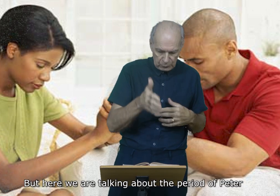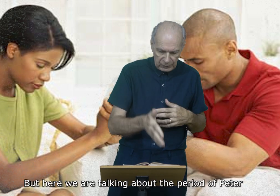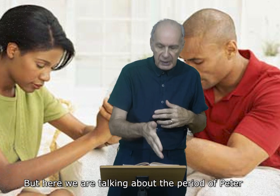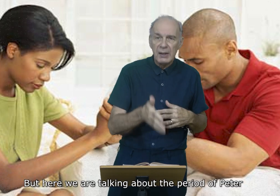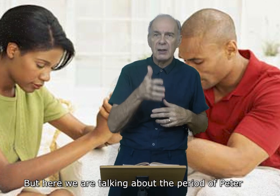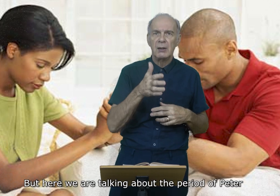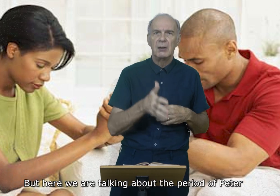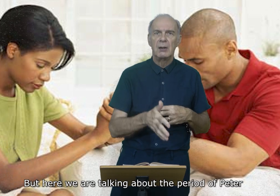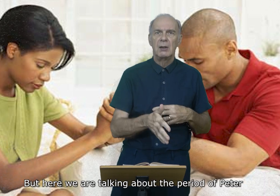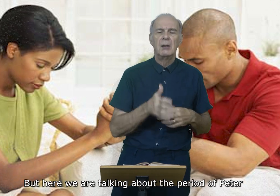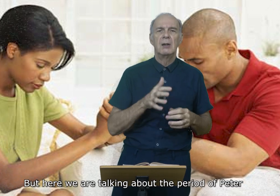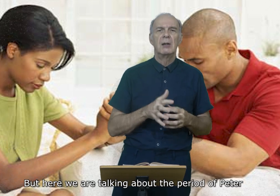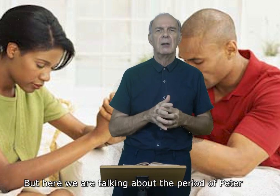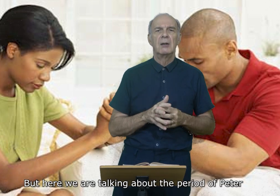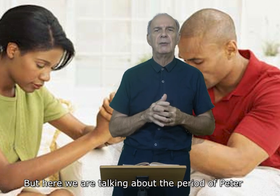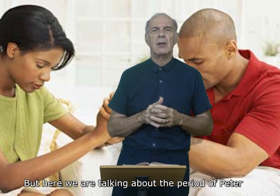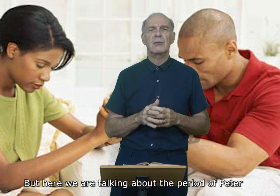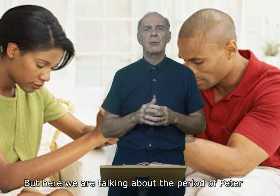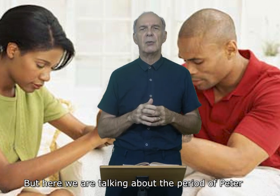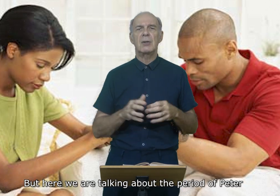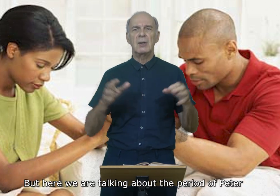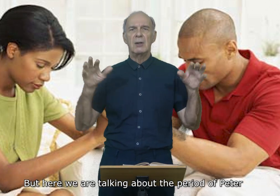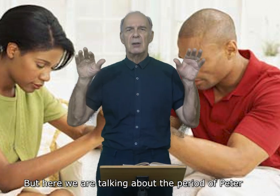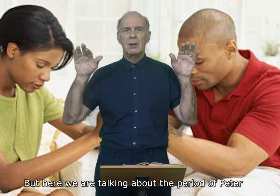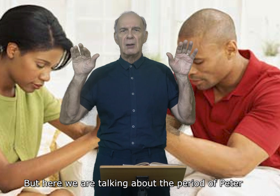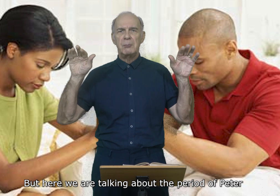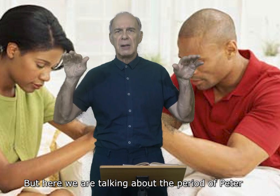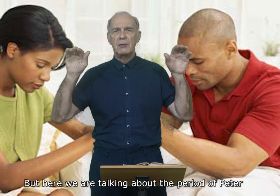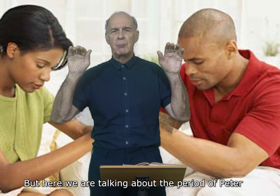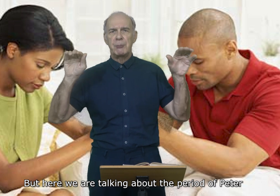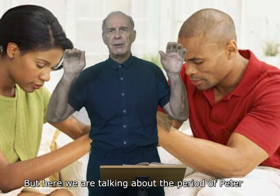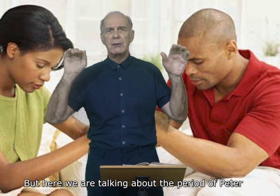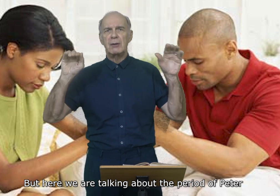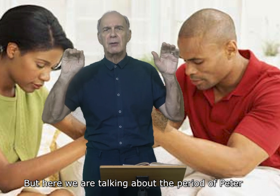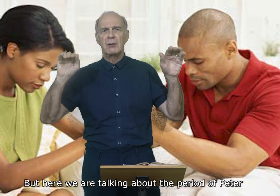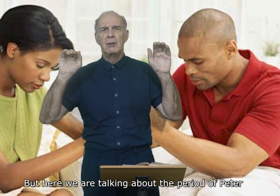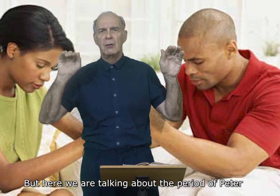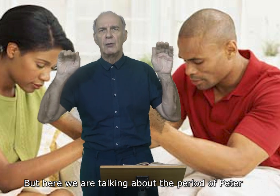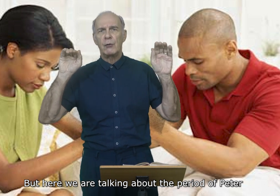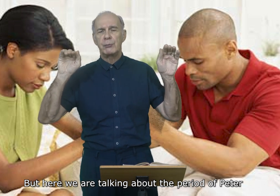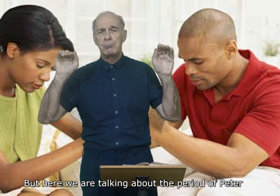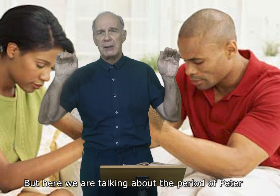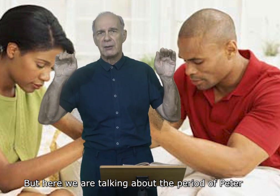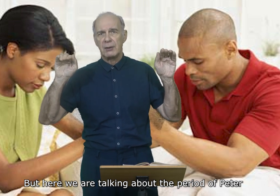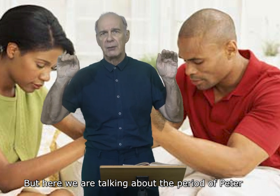But here we are talking about the period of Peter